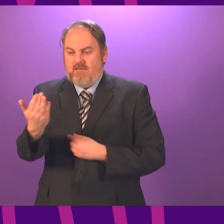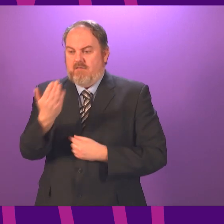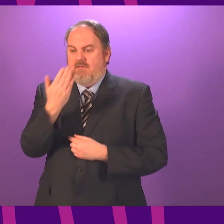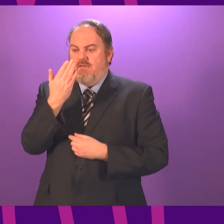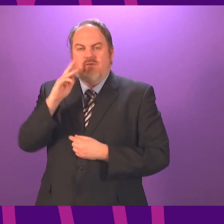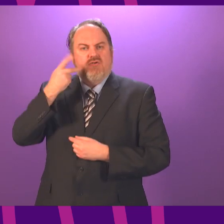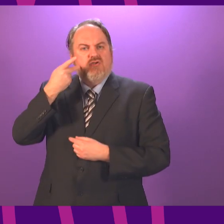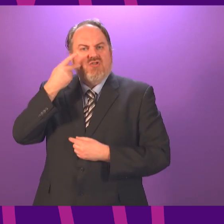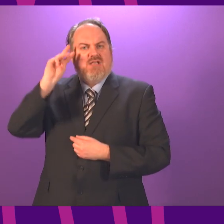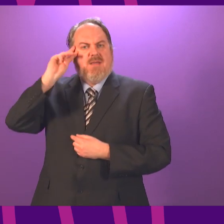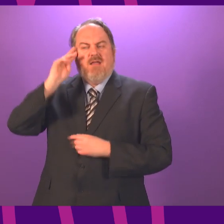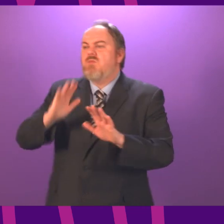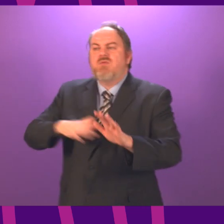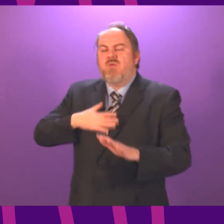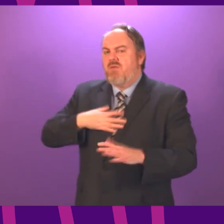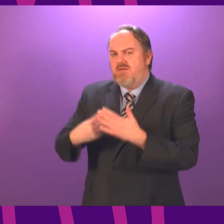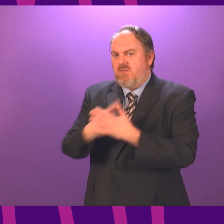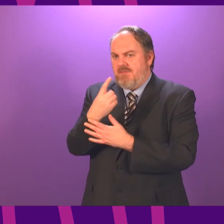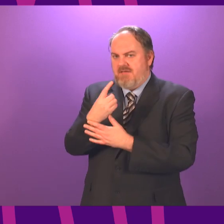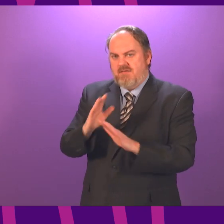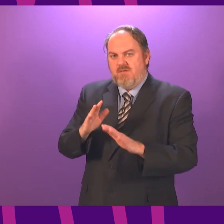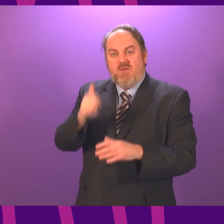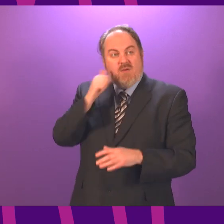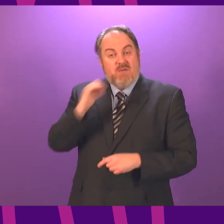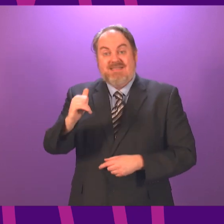schools, because we do not want the children who went back to school yesterday to be out